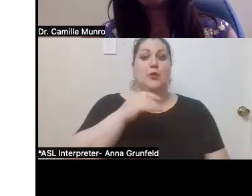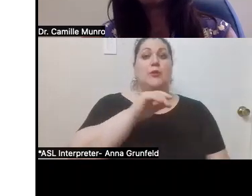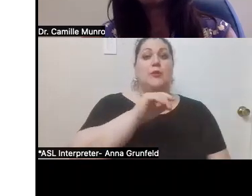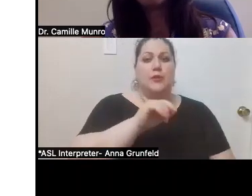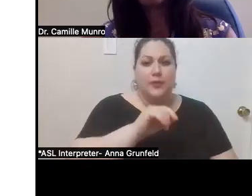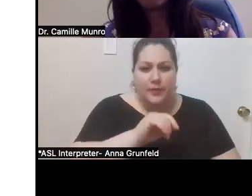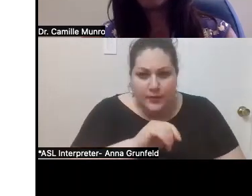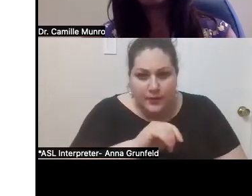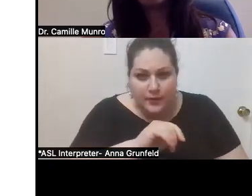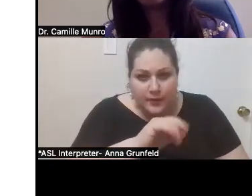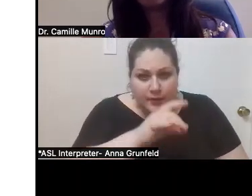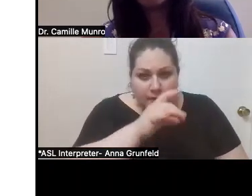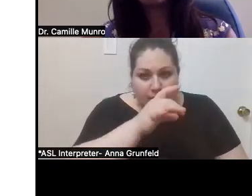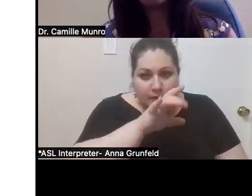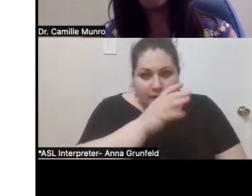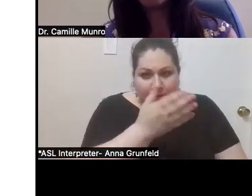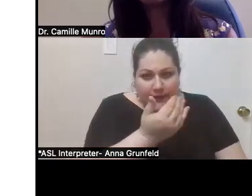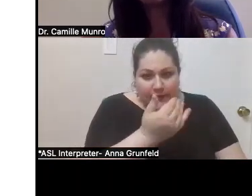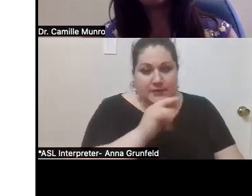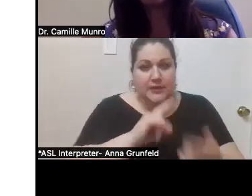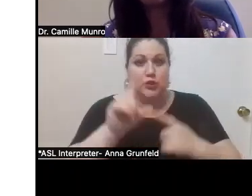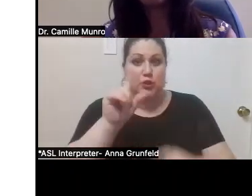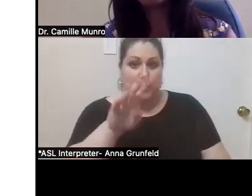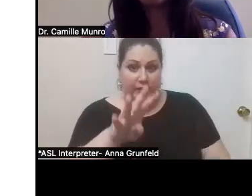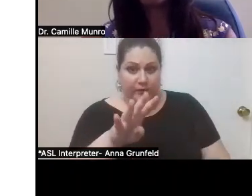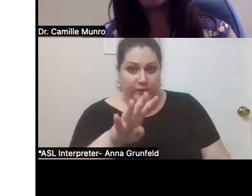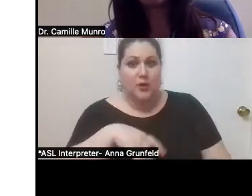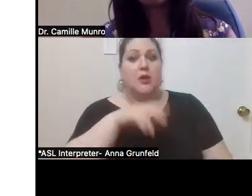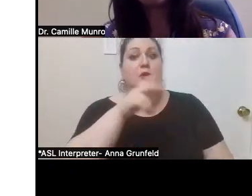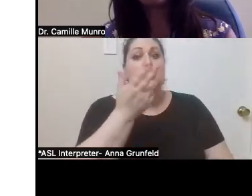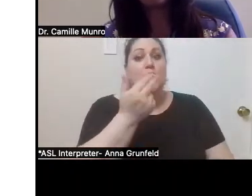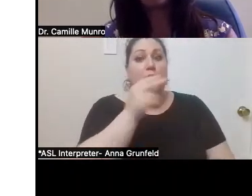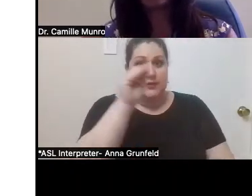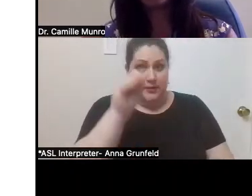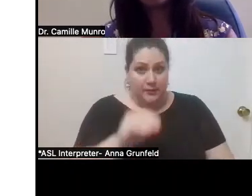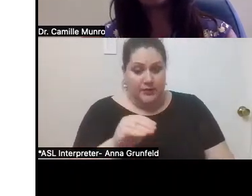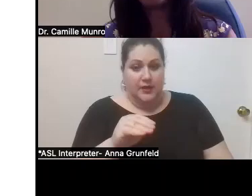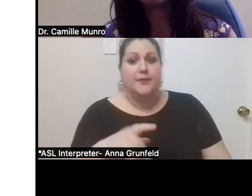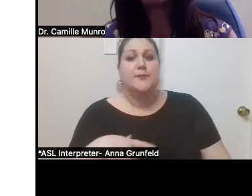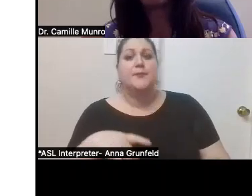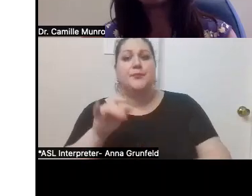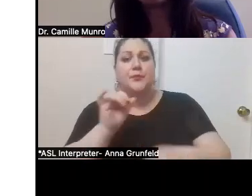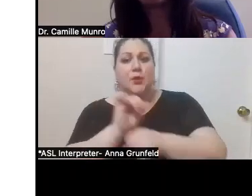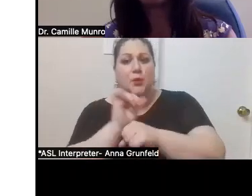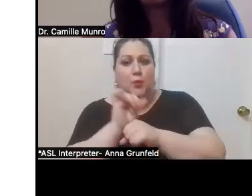20% of working age adults aged 25 to 64 have at least one disability.